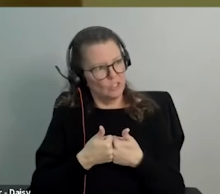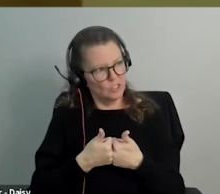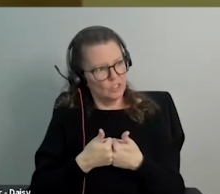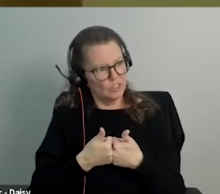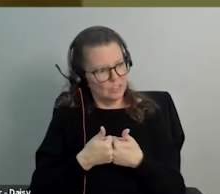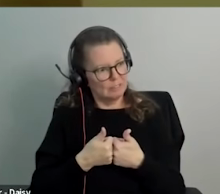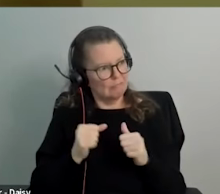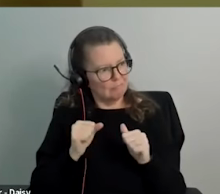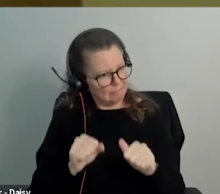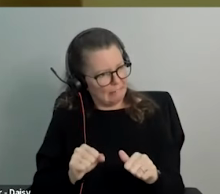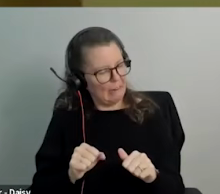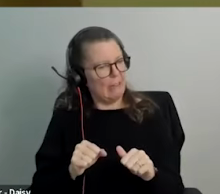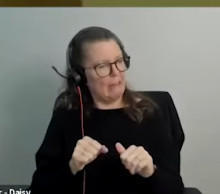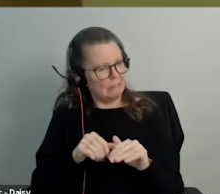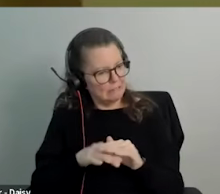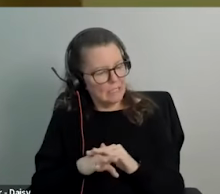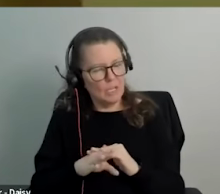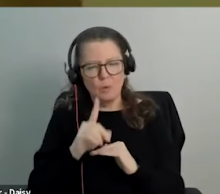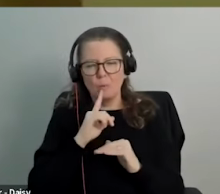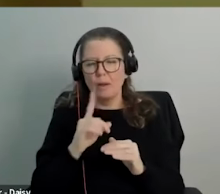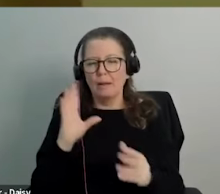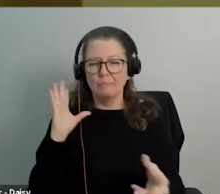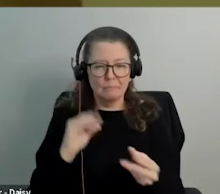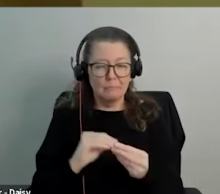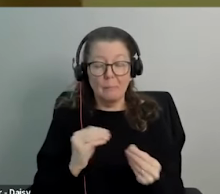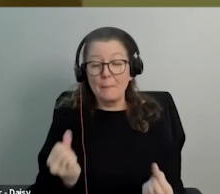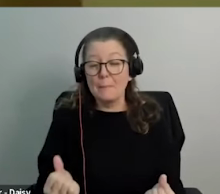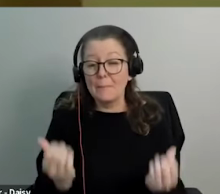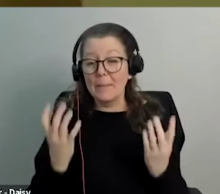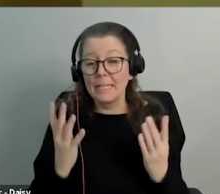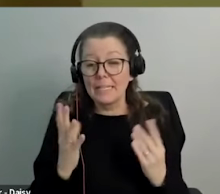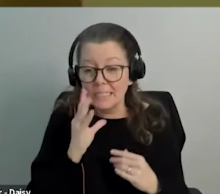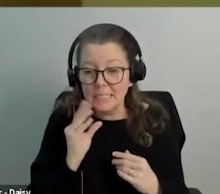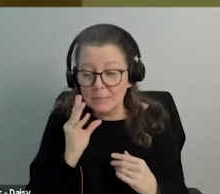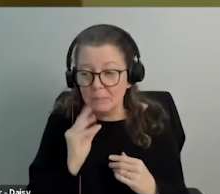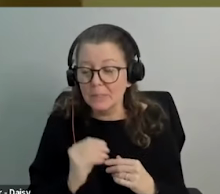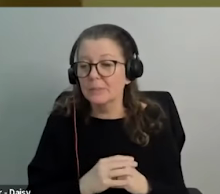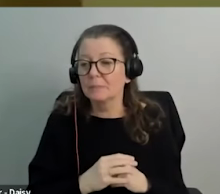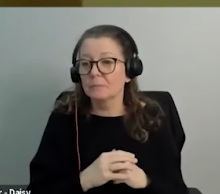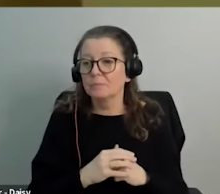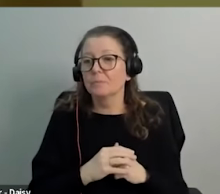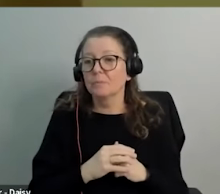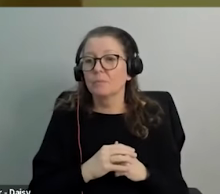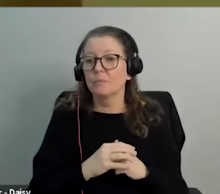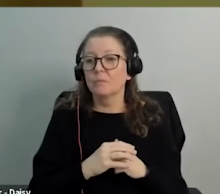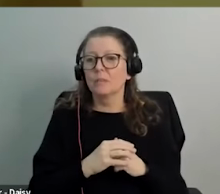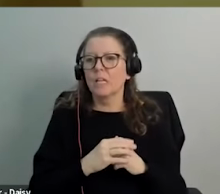And we've had so many good experiences. And I think the one thing I do, don't wanna make this a negative scenario,